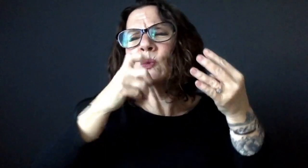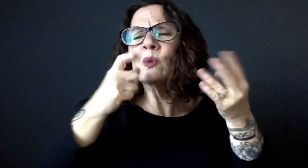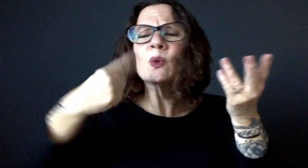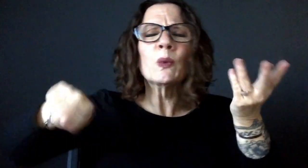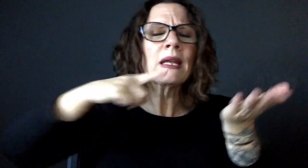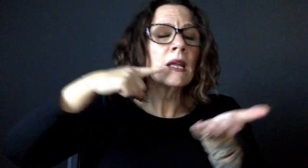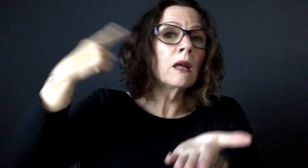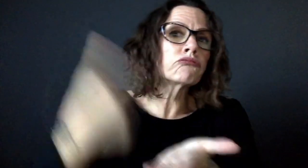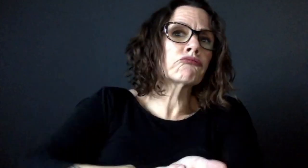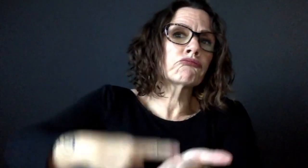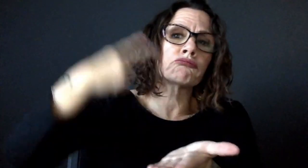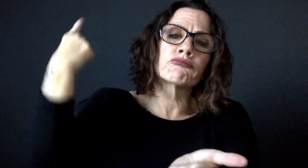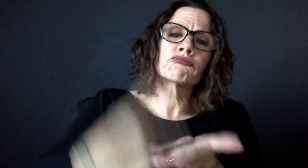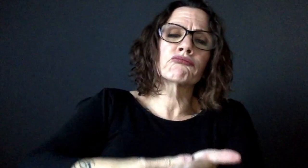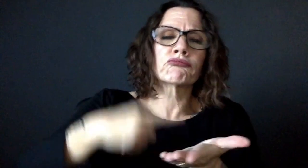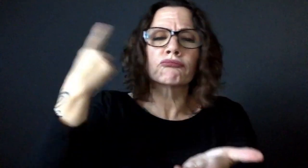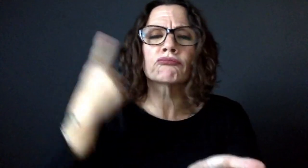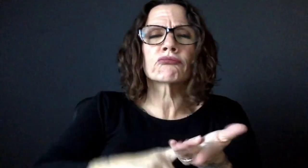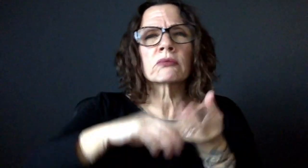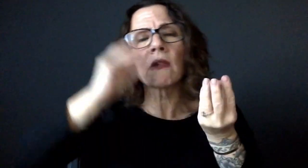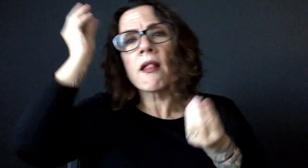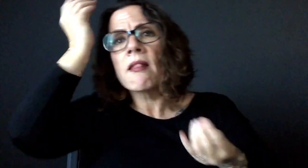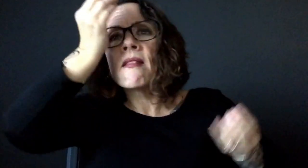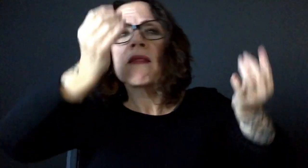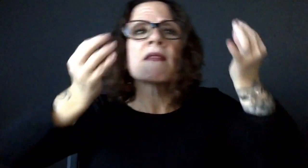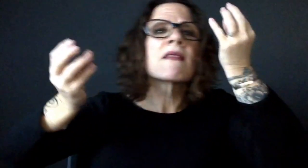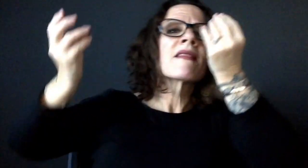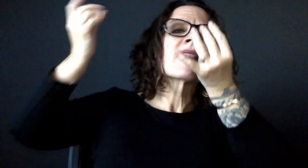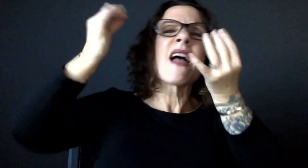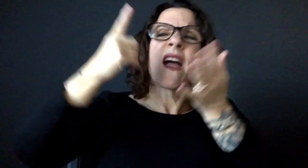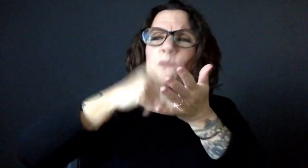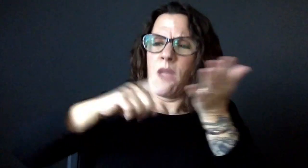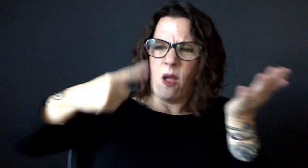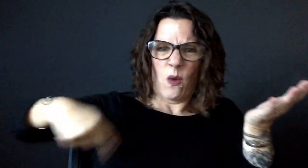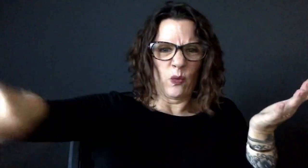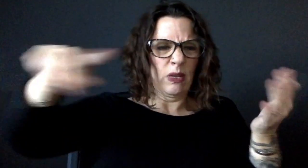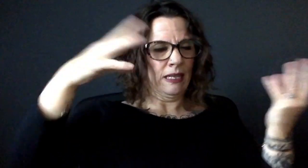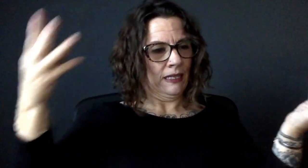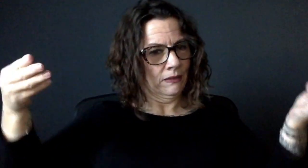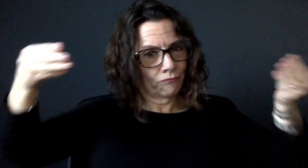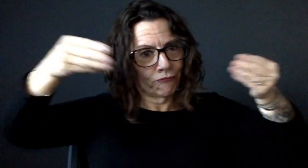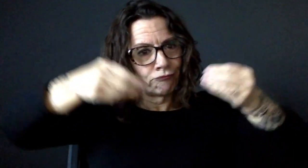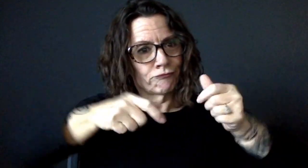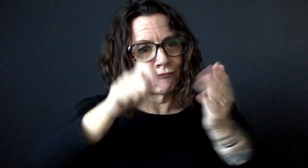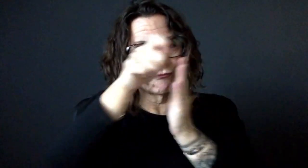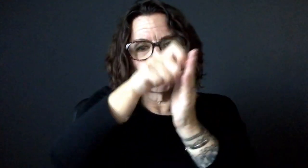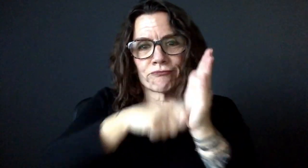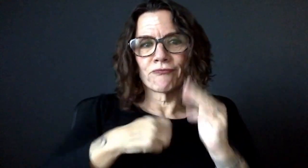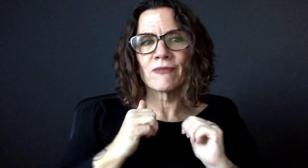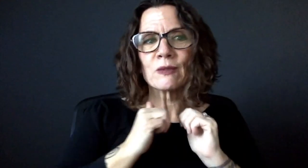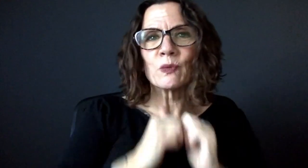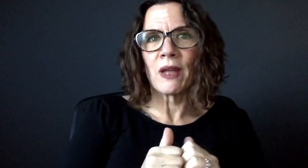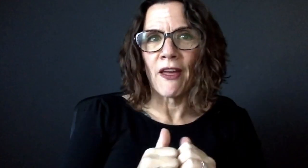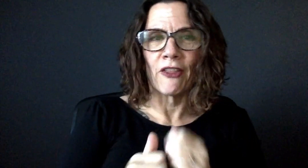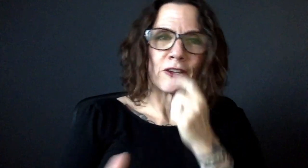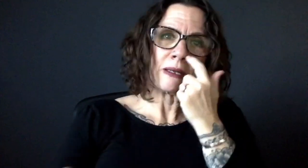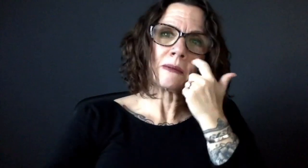who have all held fierce conversations and sleepy eyed dreams of what we building together....